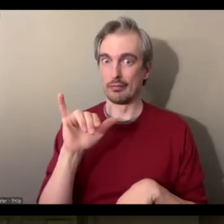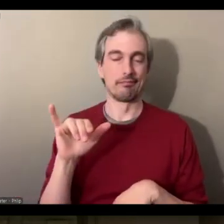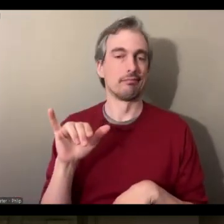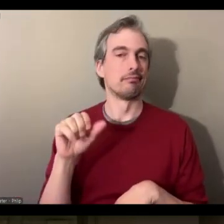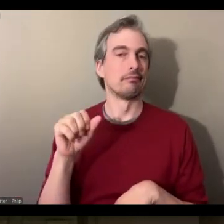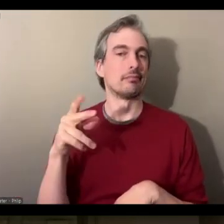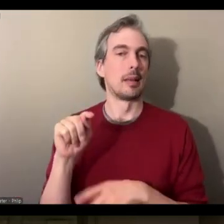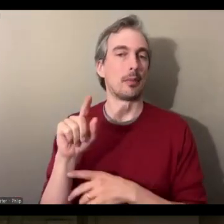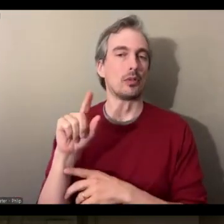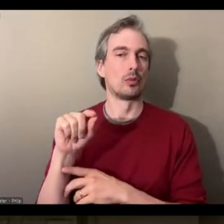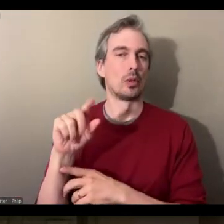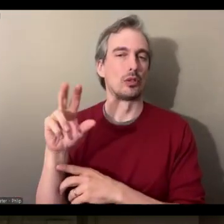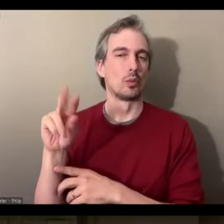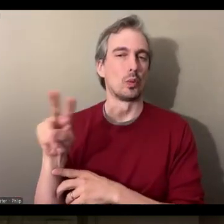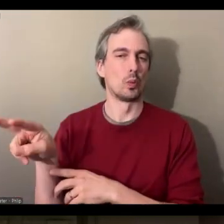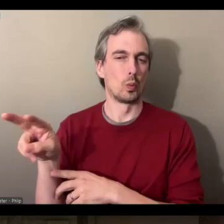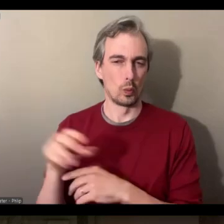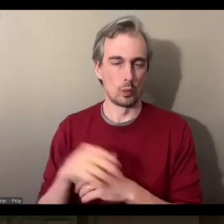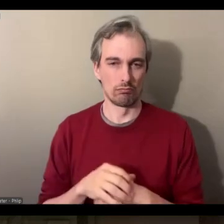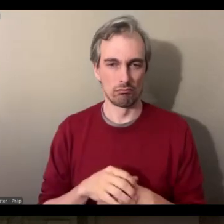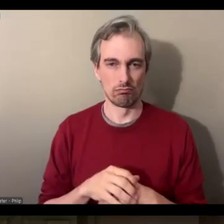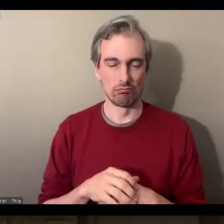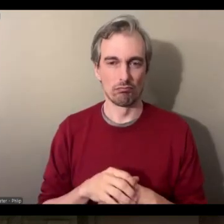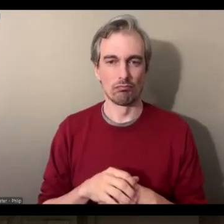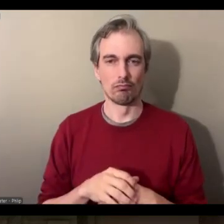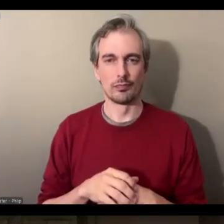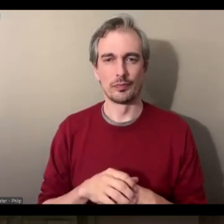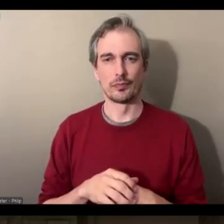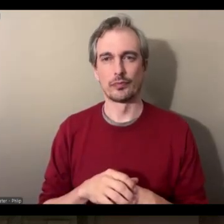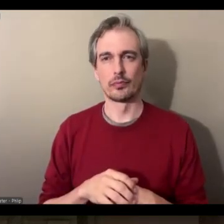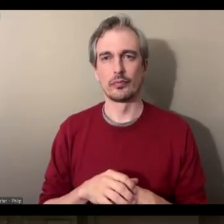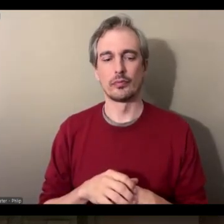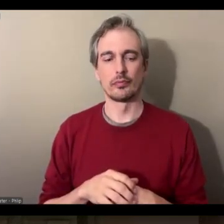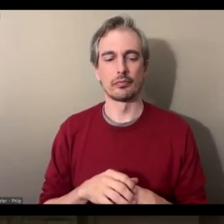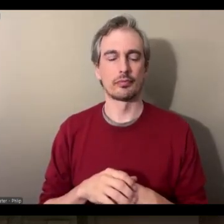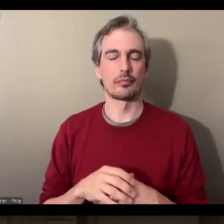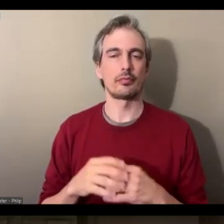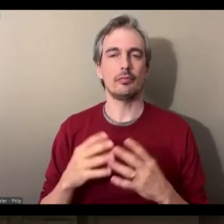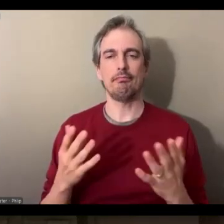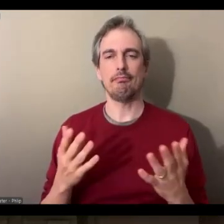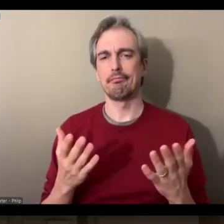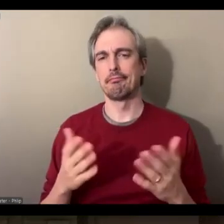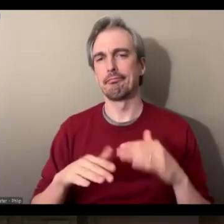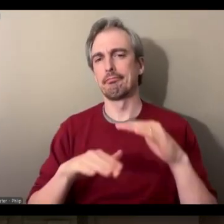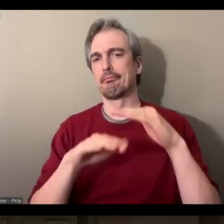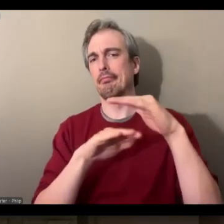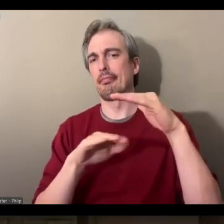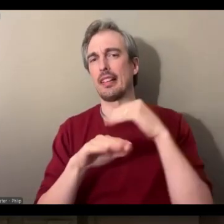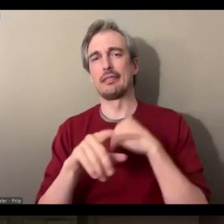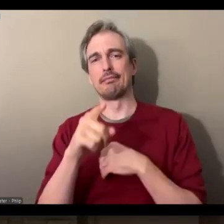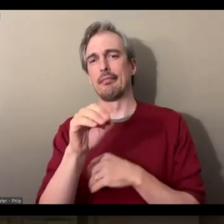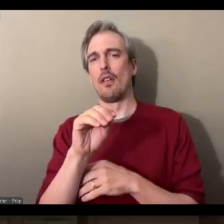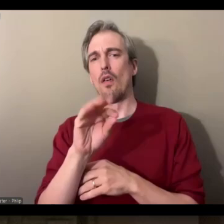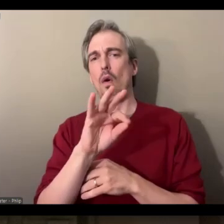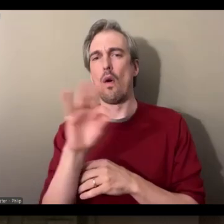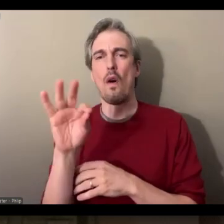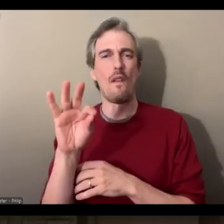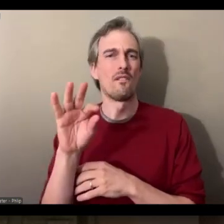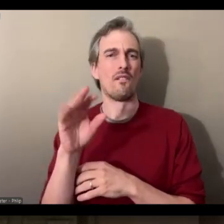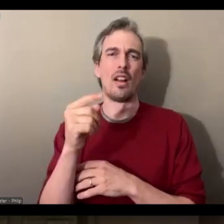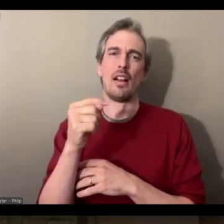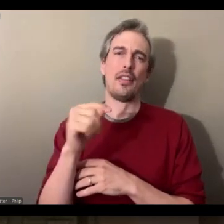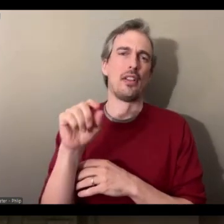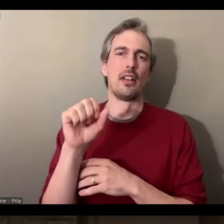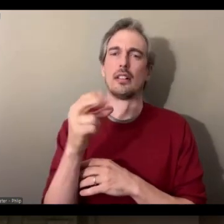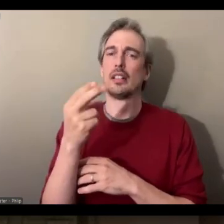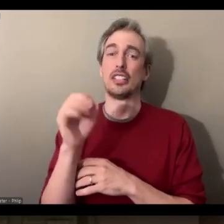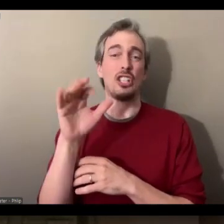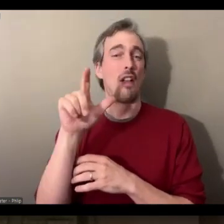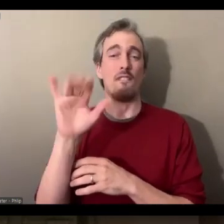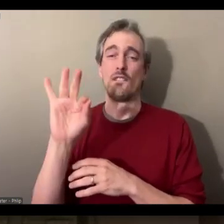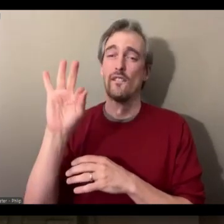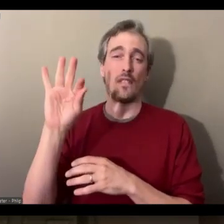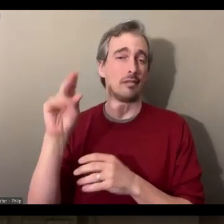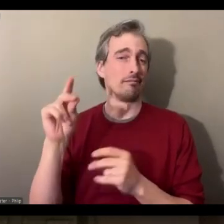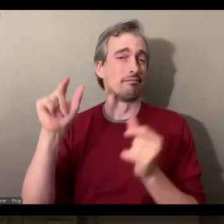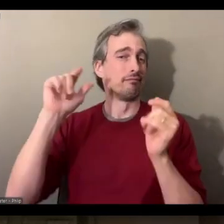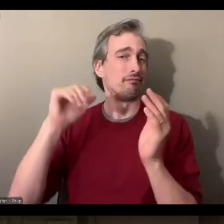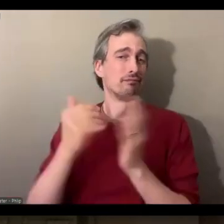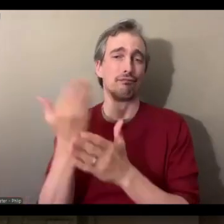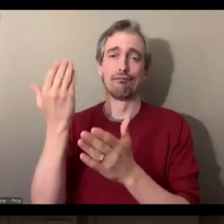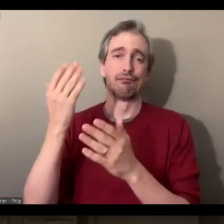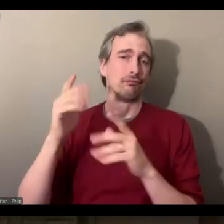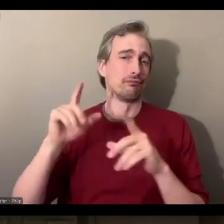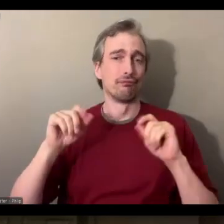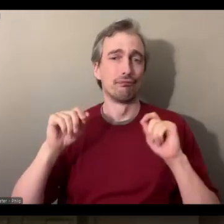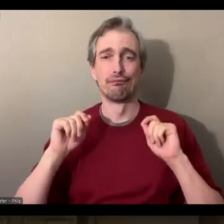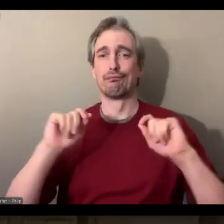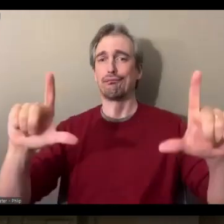is basically an off-the-shelf SquareSpace template that I think an office assistant or someone of a